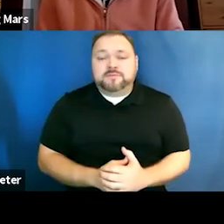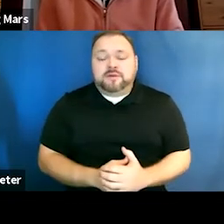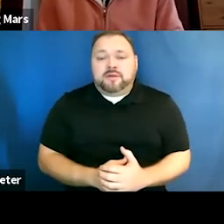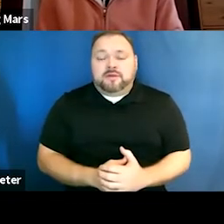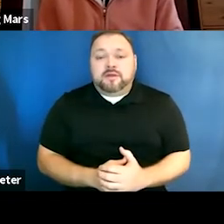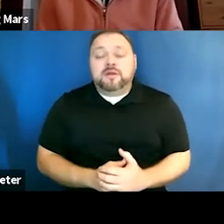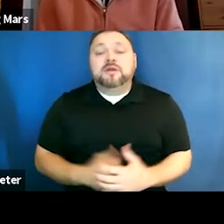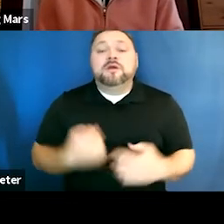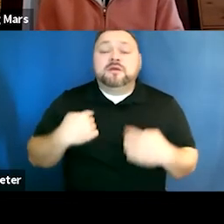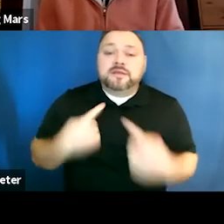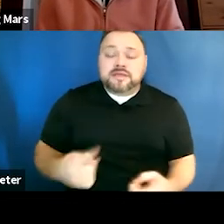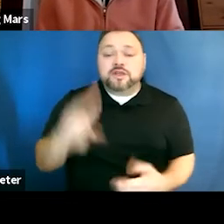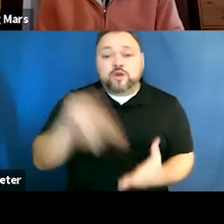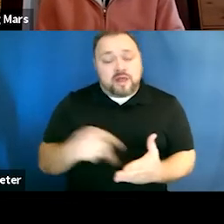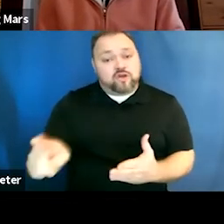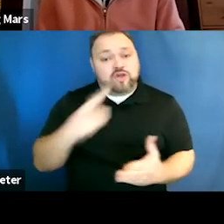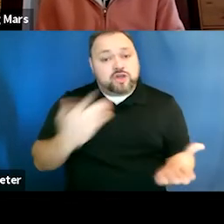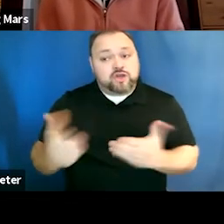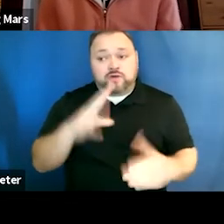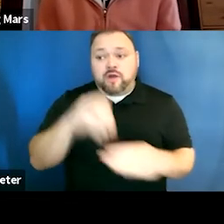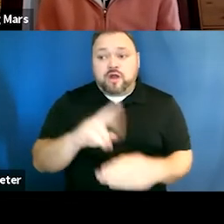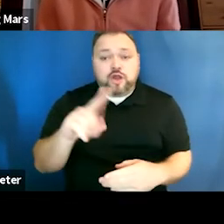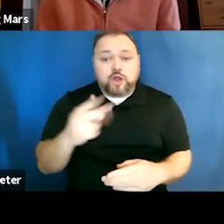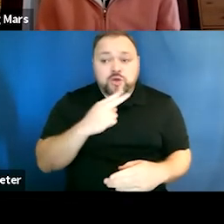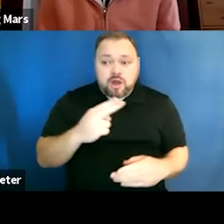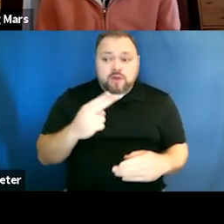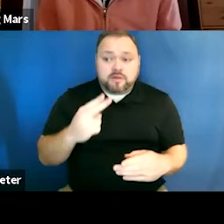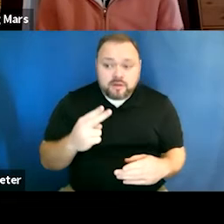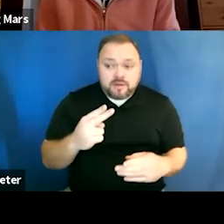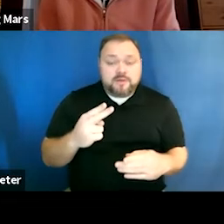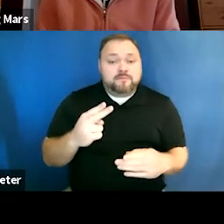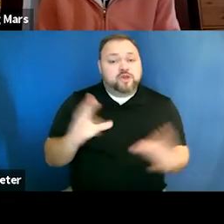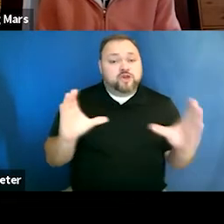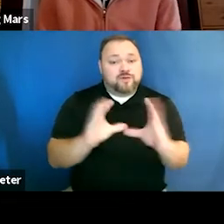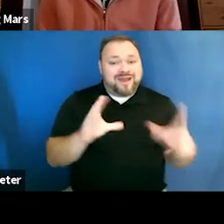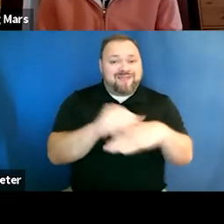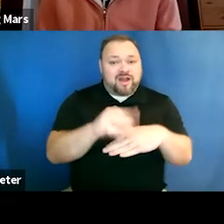Since 2000, she has served on the Utah Interpreter Certification Advisory Board,